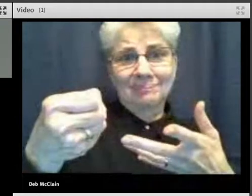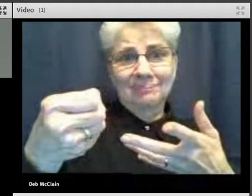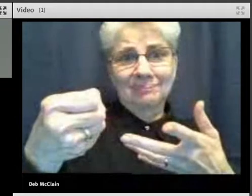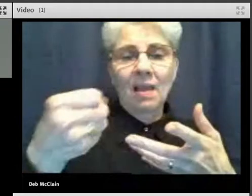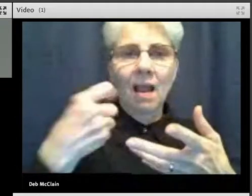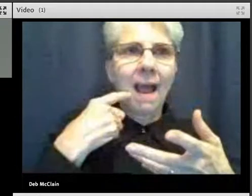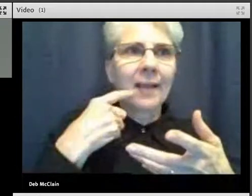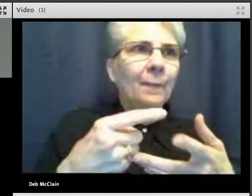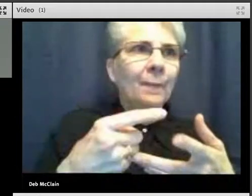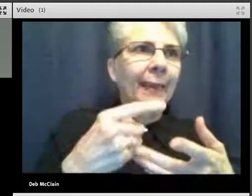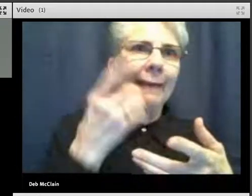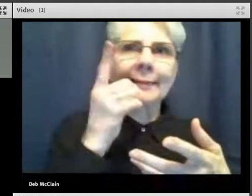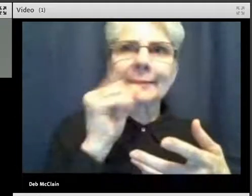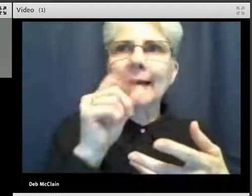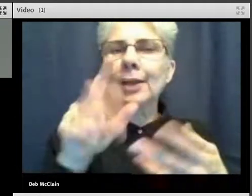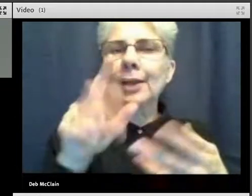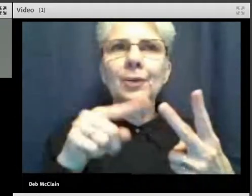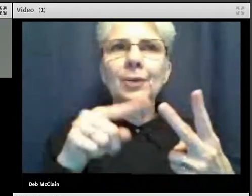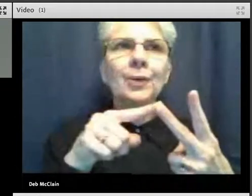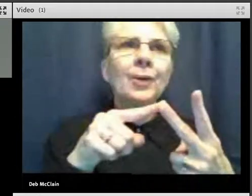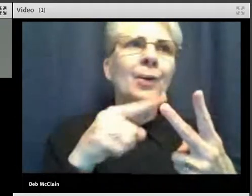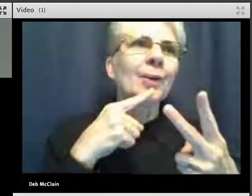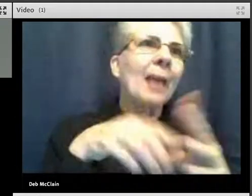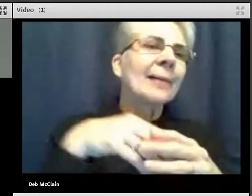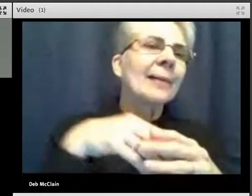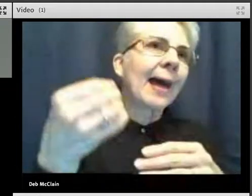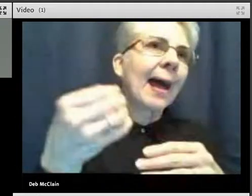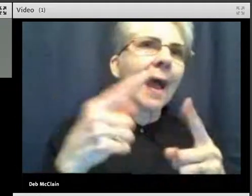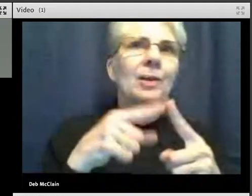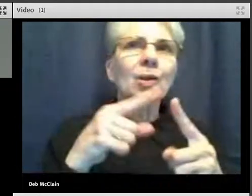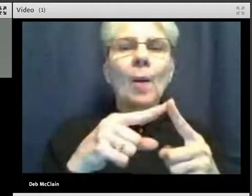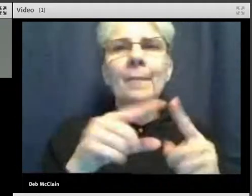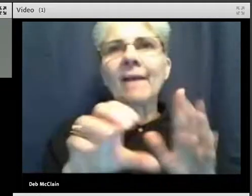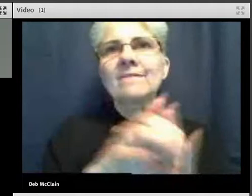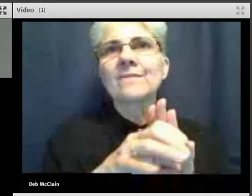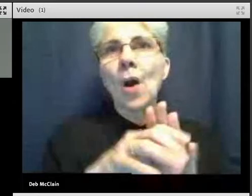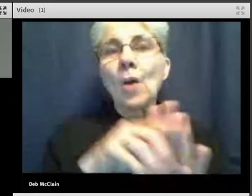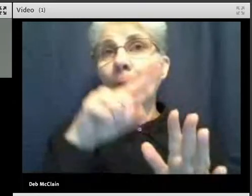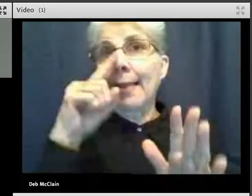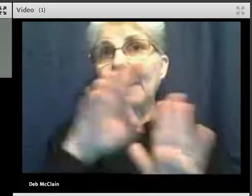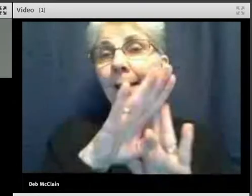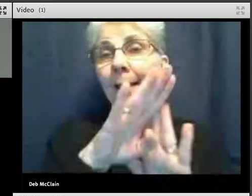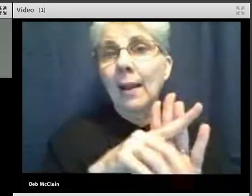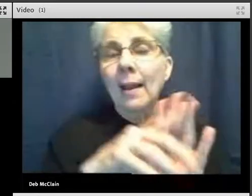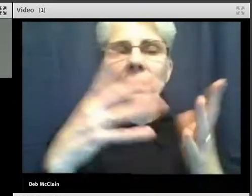If you just say a hand holding a coffee mug, I could be in a diner, it could be outside. It could just be a stock photo,